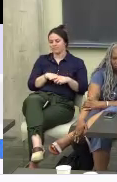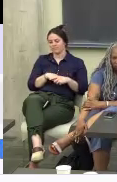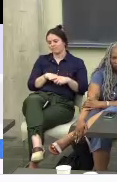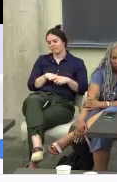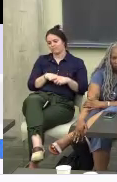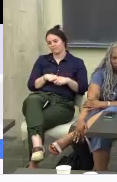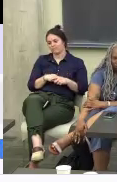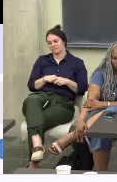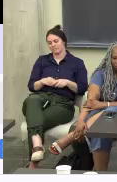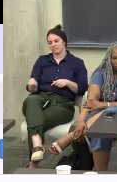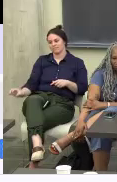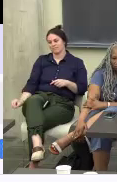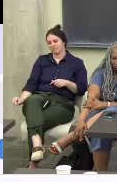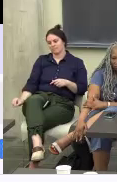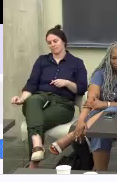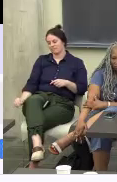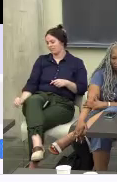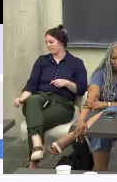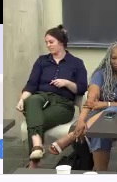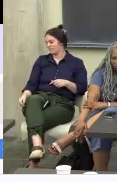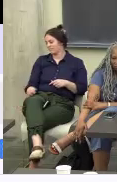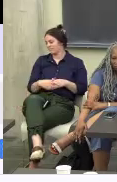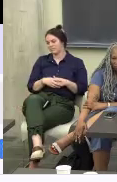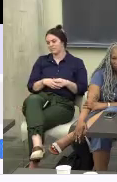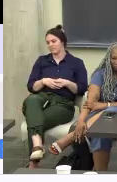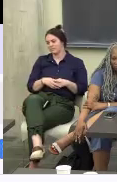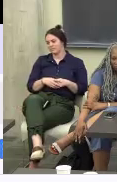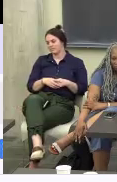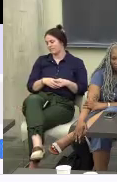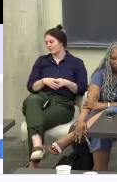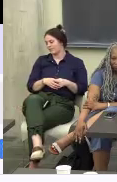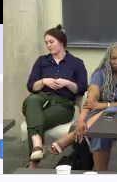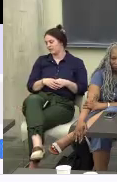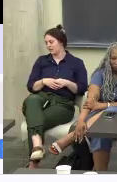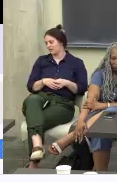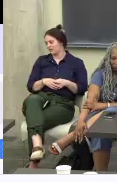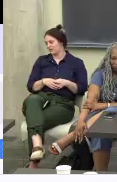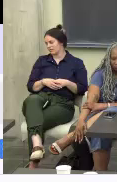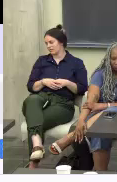Any idea? I mean, there are certification programs. I'm wearing the IAAP hat to some